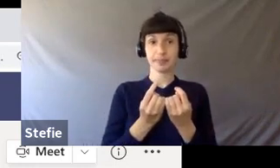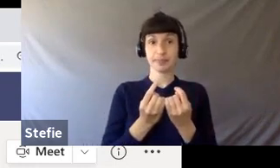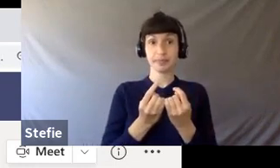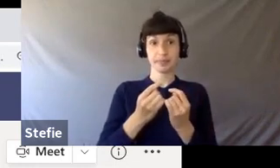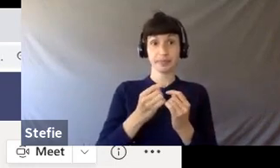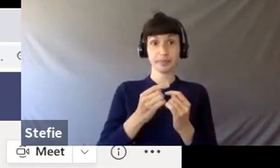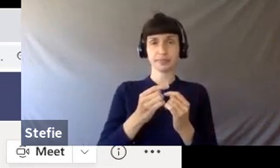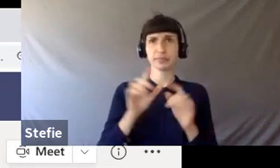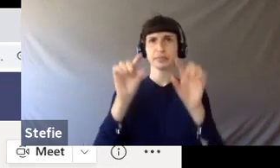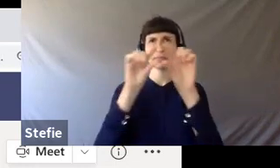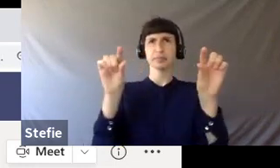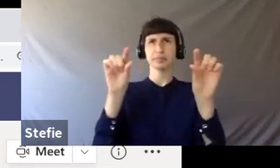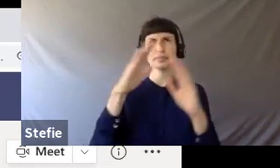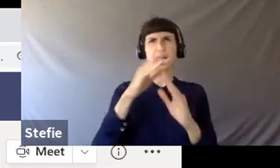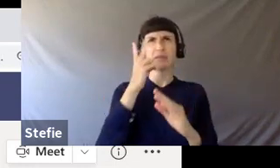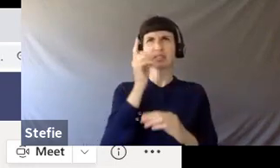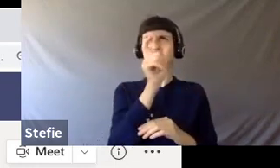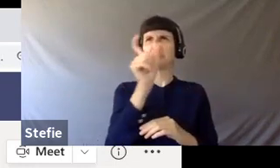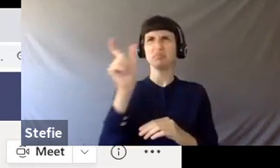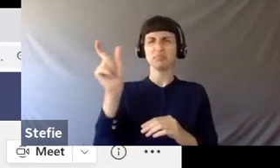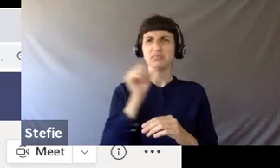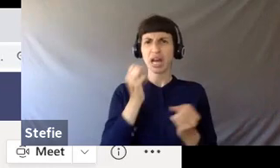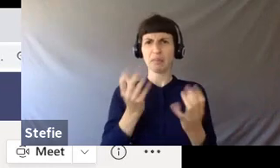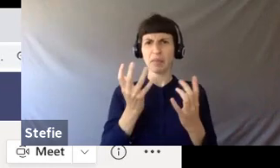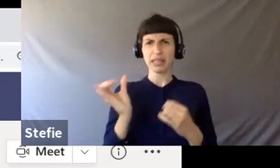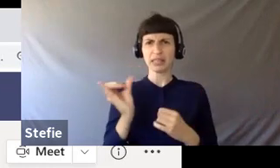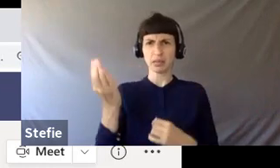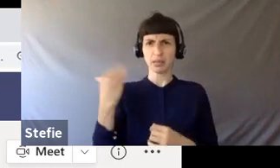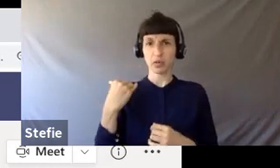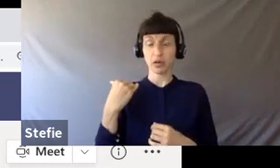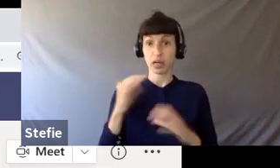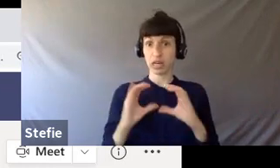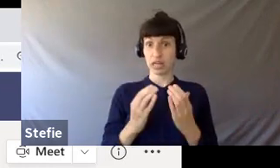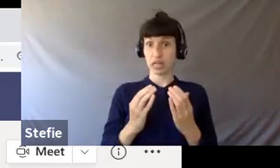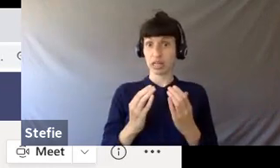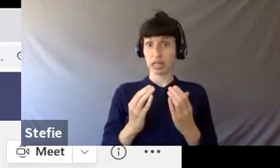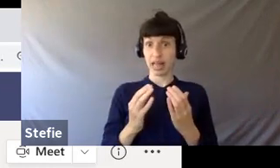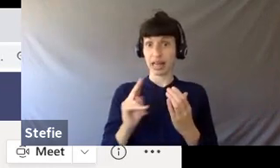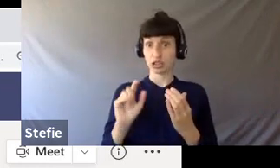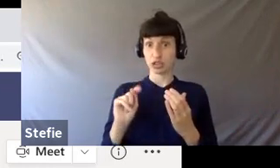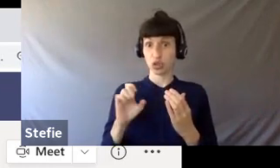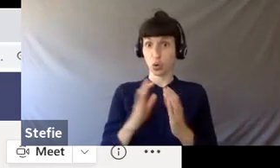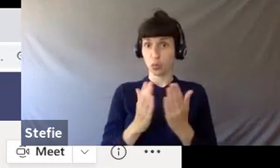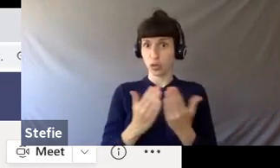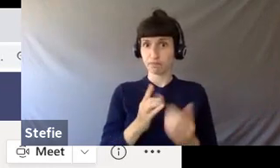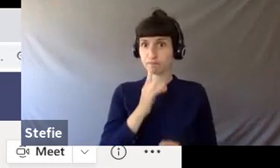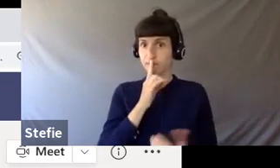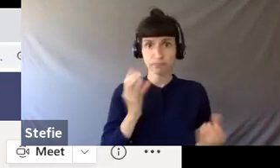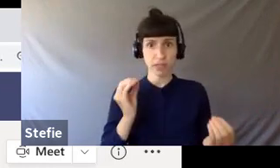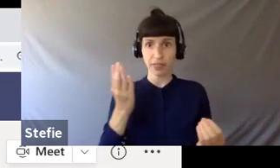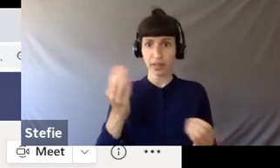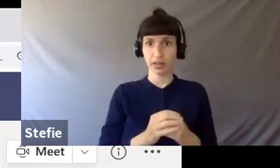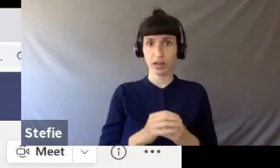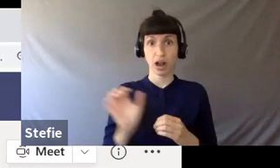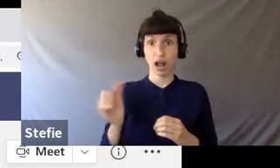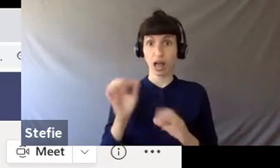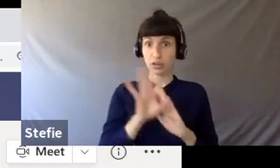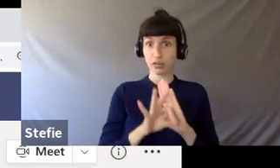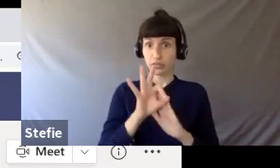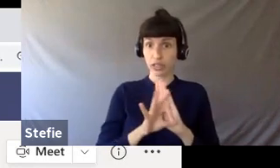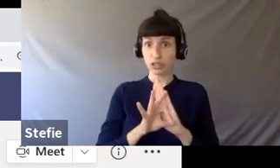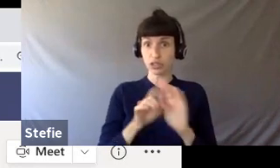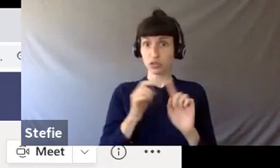I still have my general and now I have my Ed Tech.